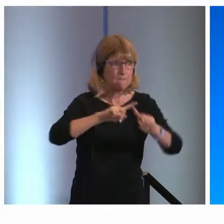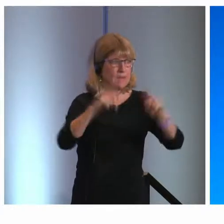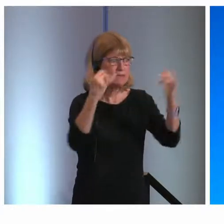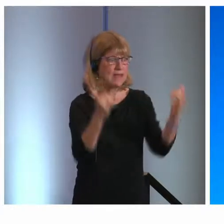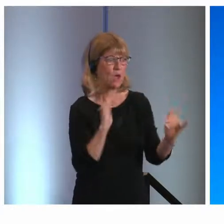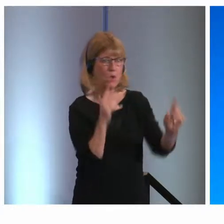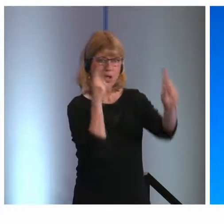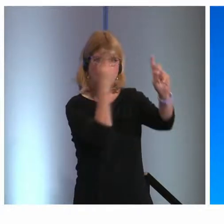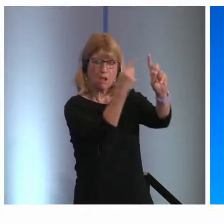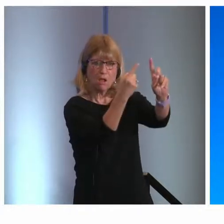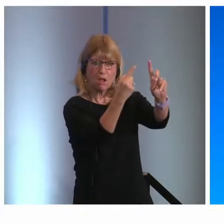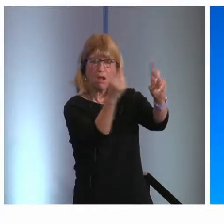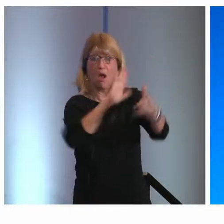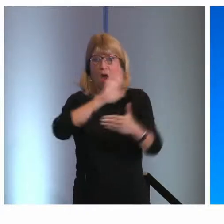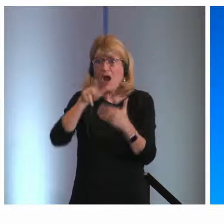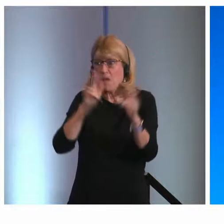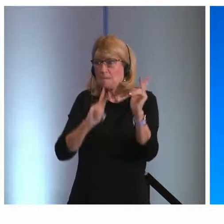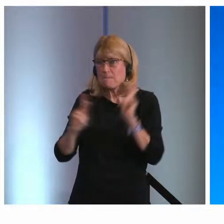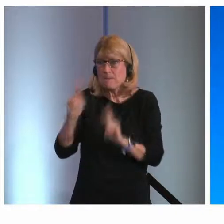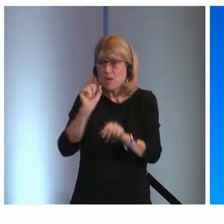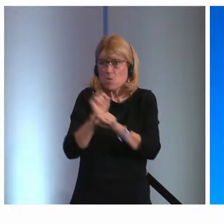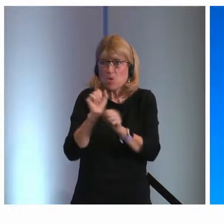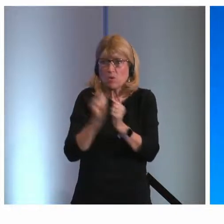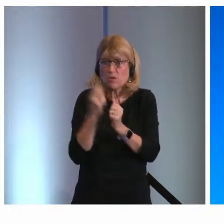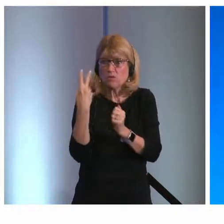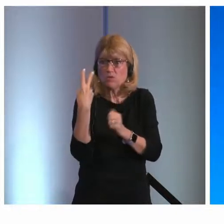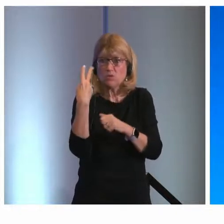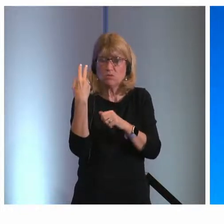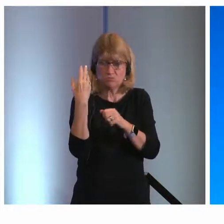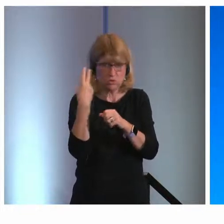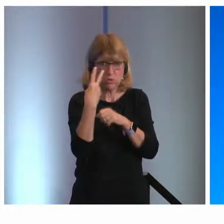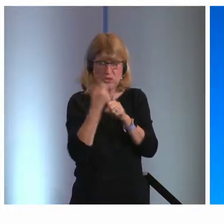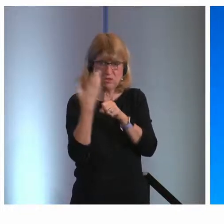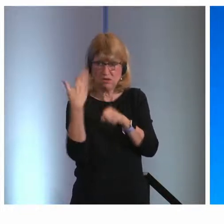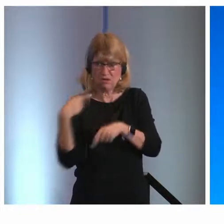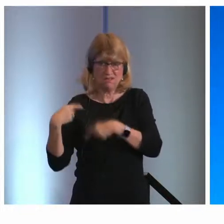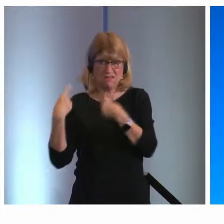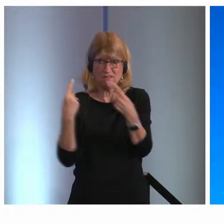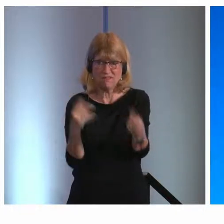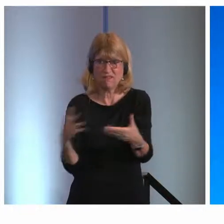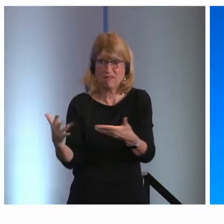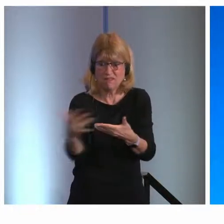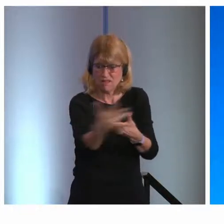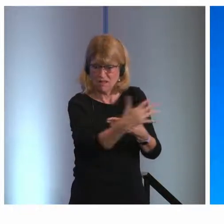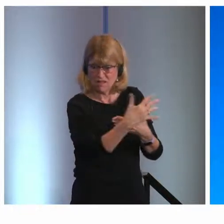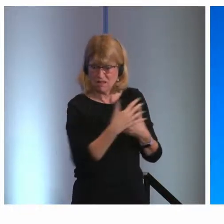We do, as we mentioned, these celebrations of the ADA, where we give opportunities to folks, but now, our goal is to take